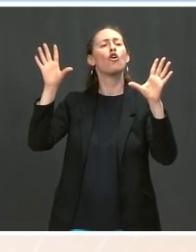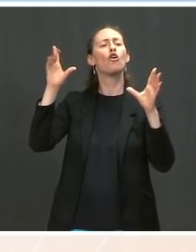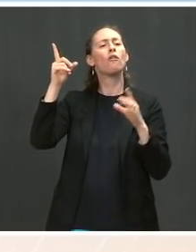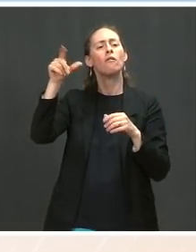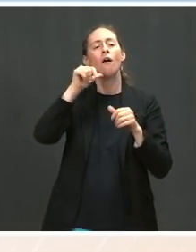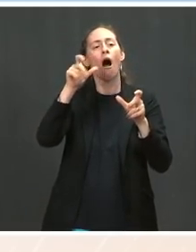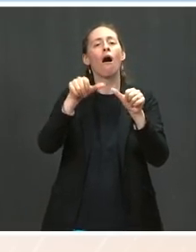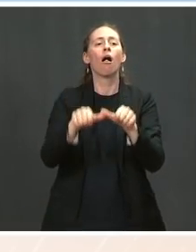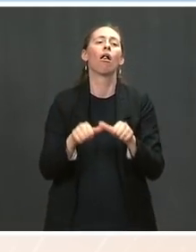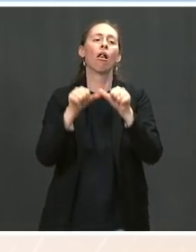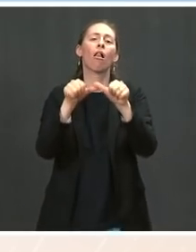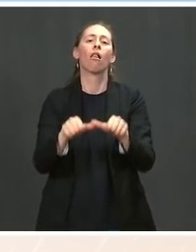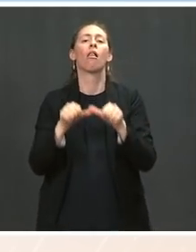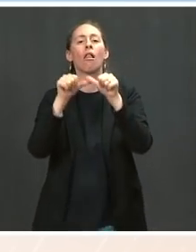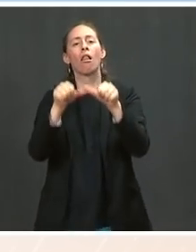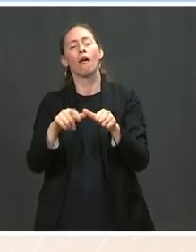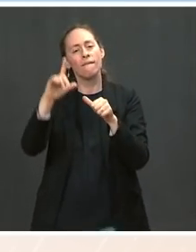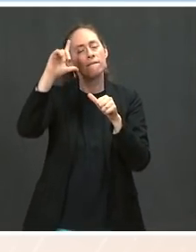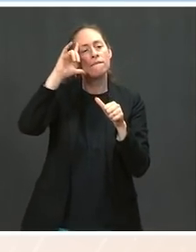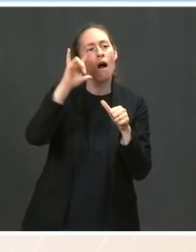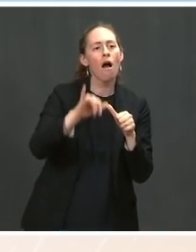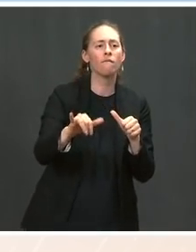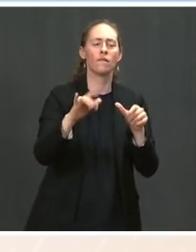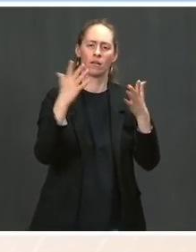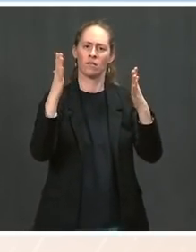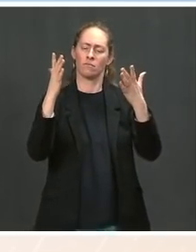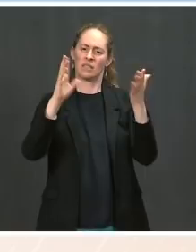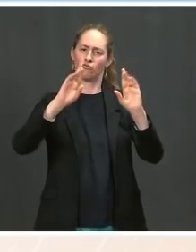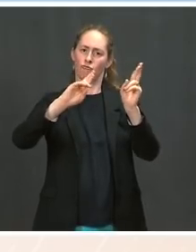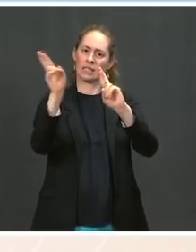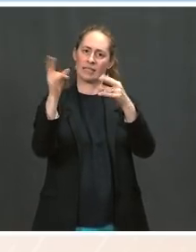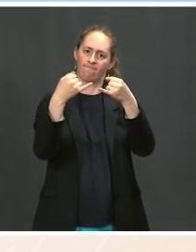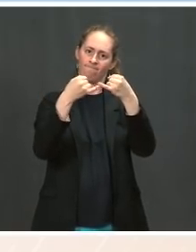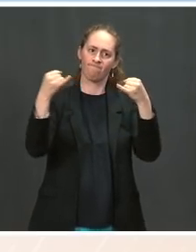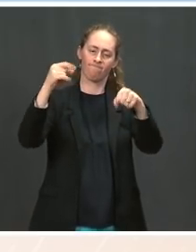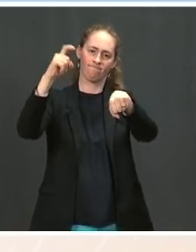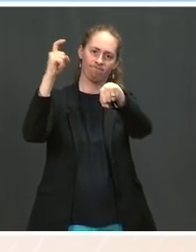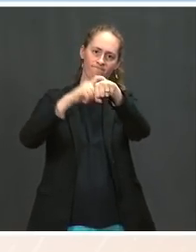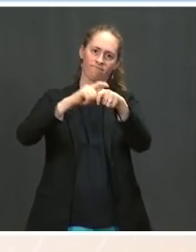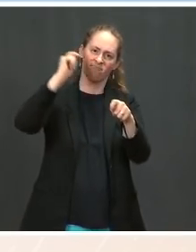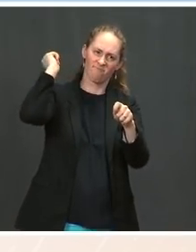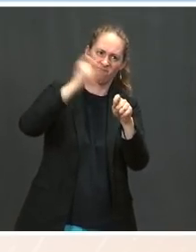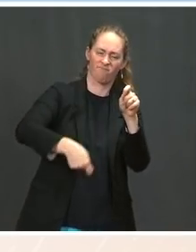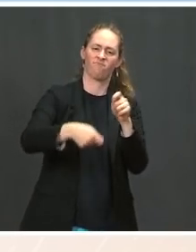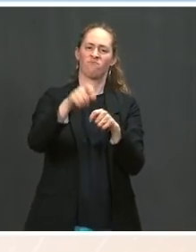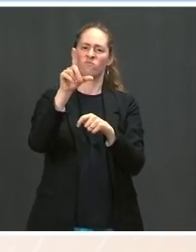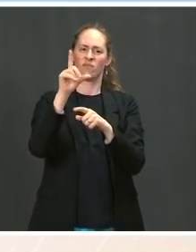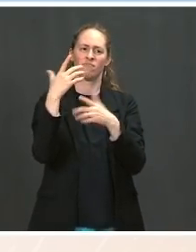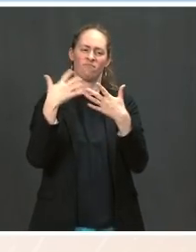to withdrawing troops. We have had that policy for some time in the past, and he disagrees with it.